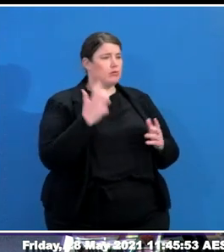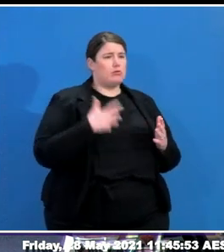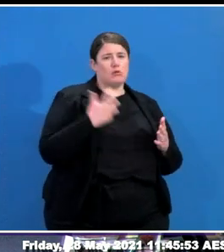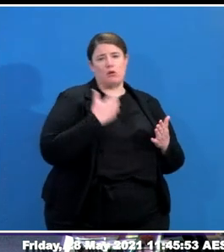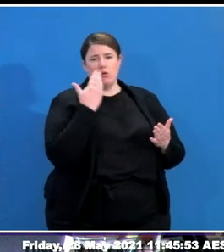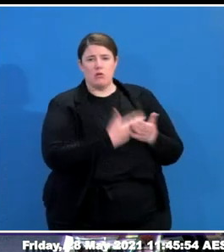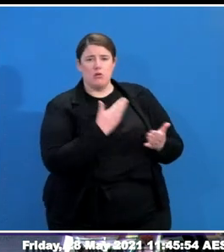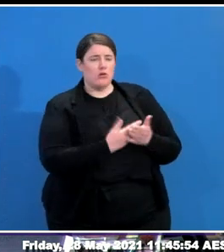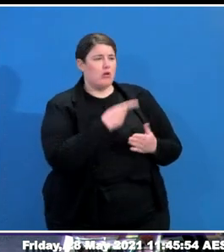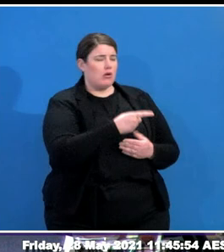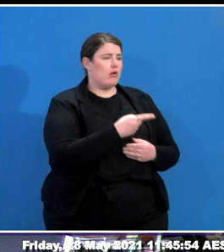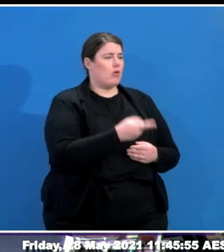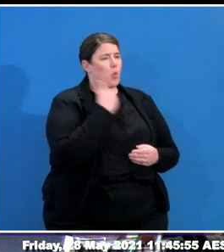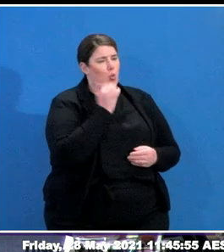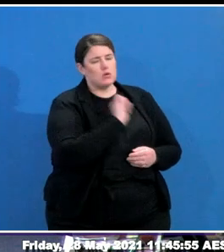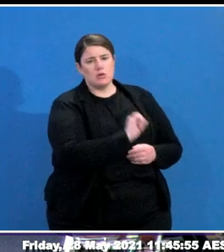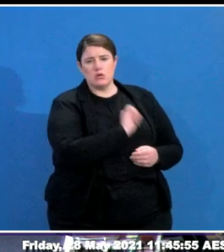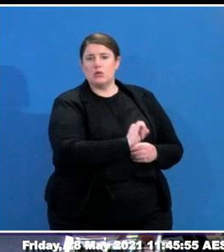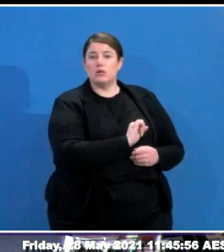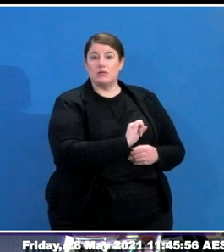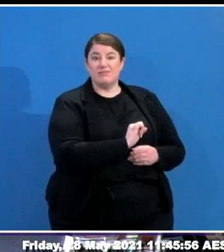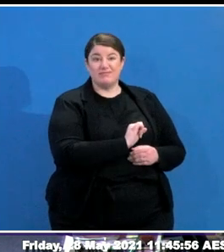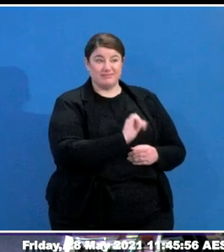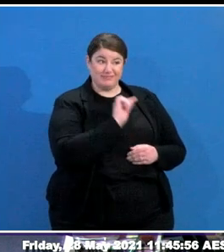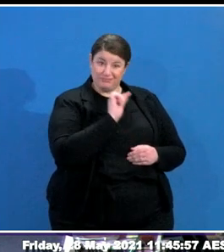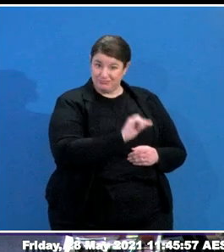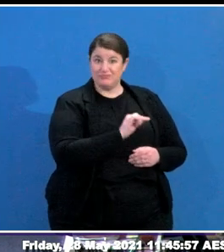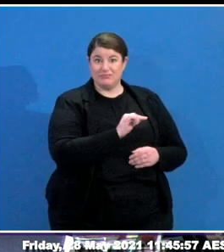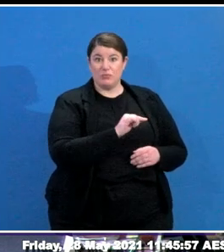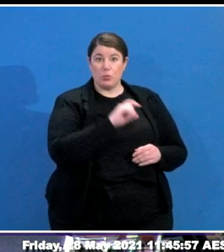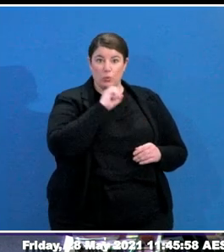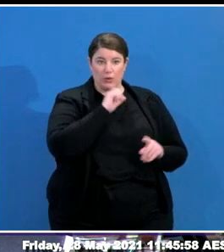conflict, high maintenance, that those expressions can negatively influence how